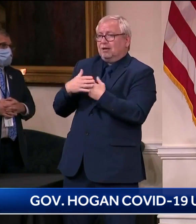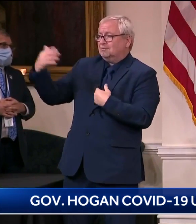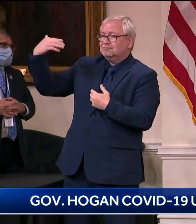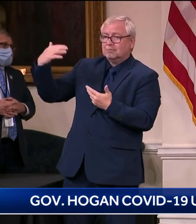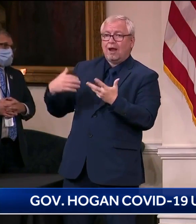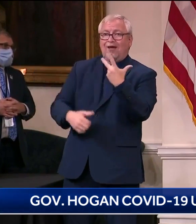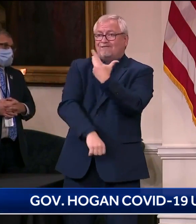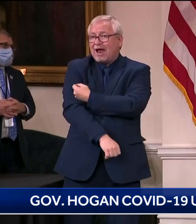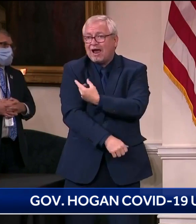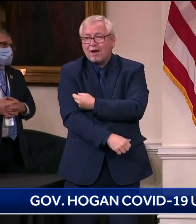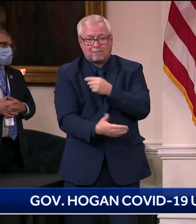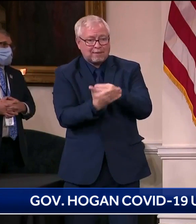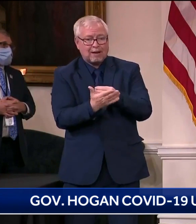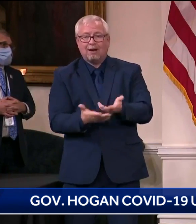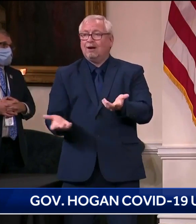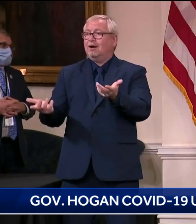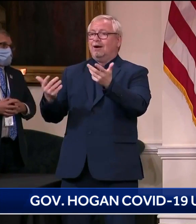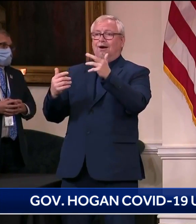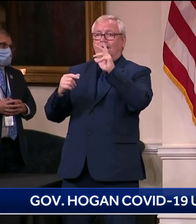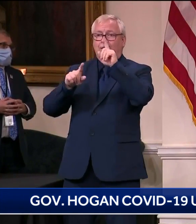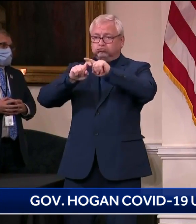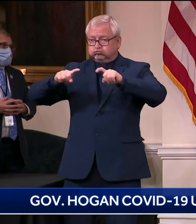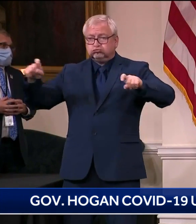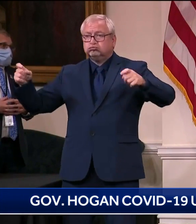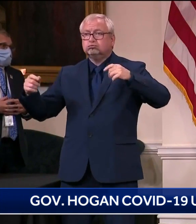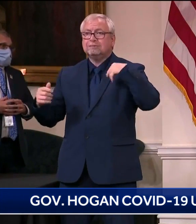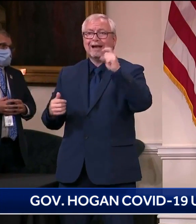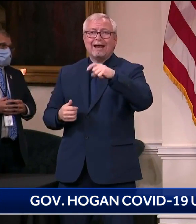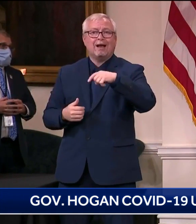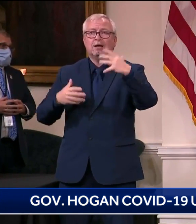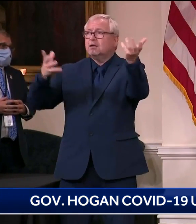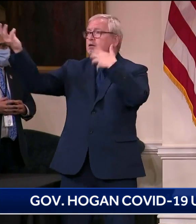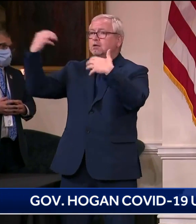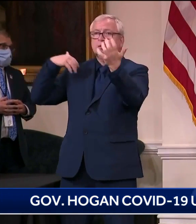GOVERNMENTS RUNNING OUT OF MONEY , THAT WE NEED TO HELP.